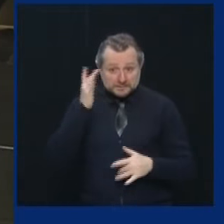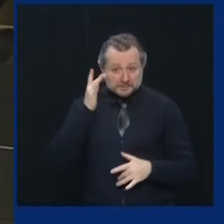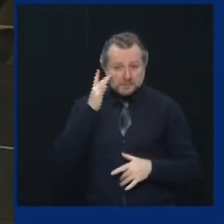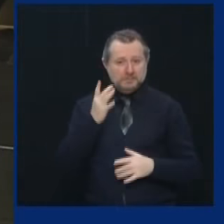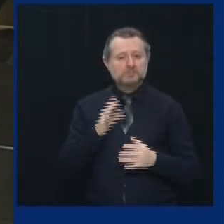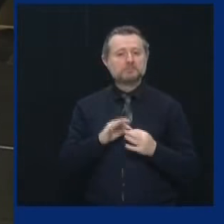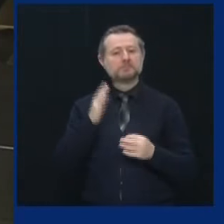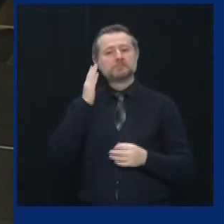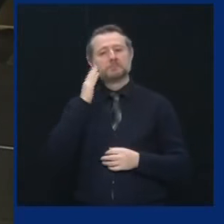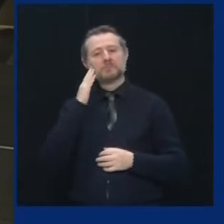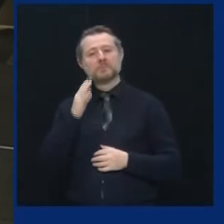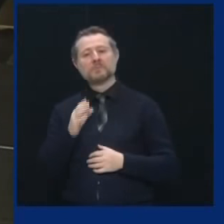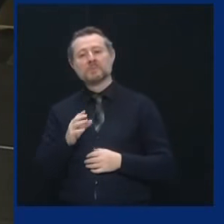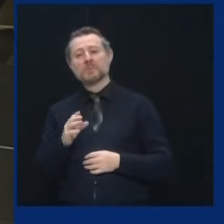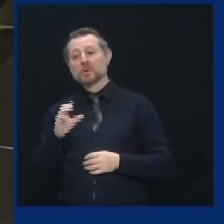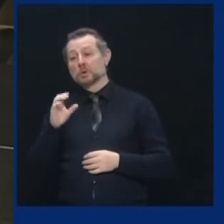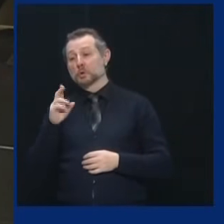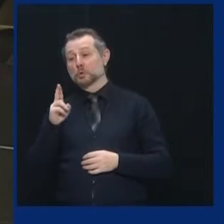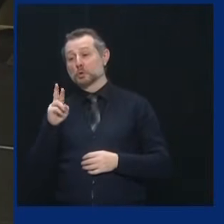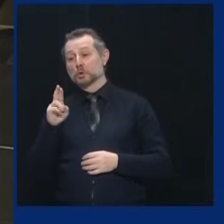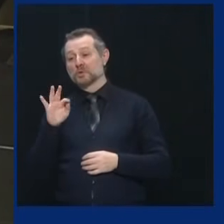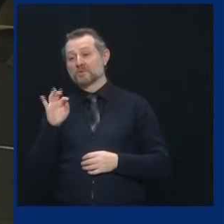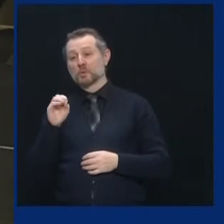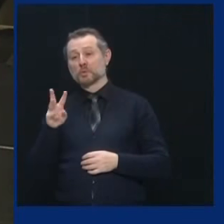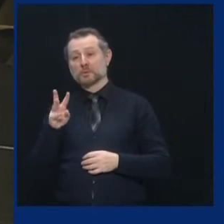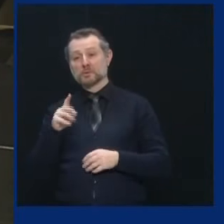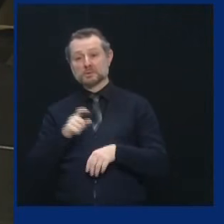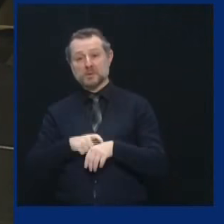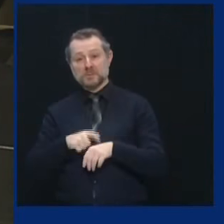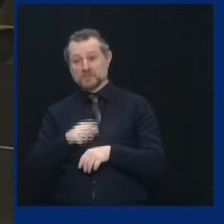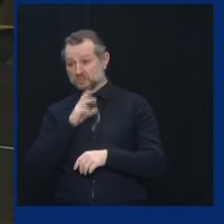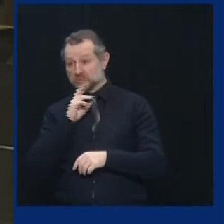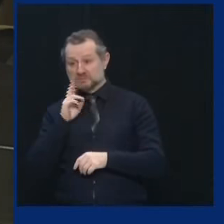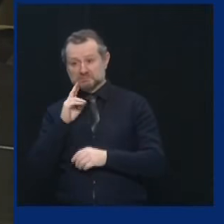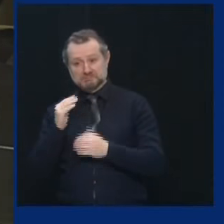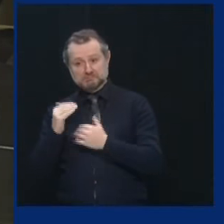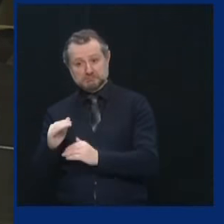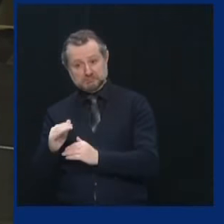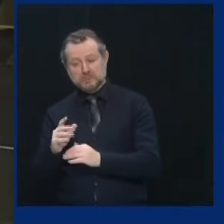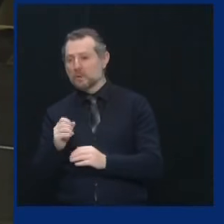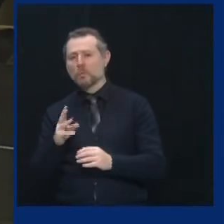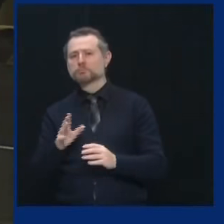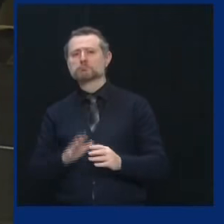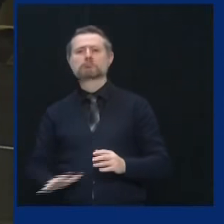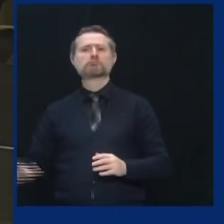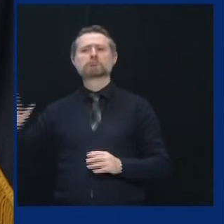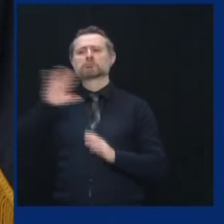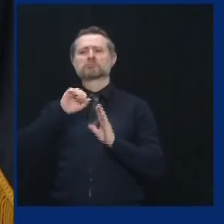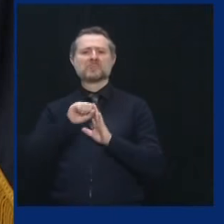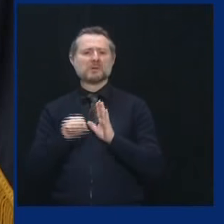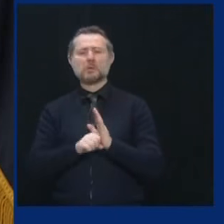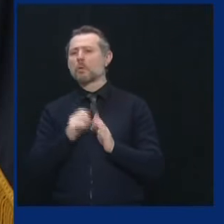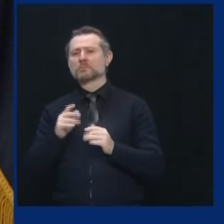WITH THE FACTS AND WE'RE GOING